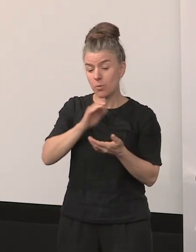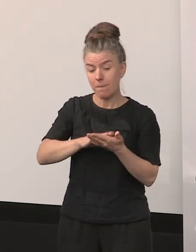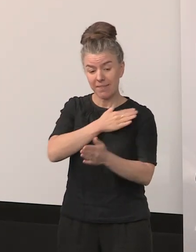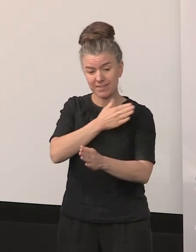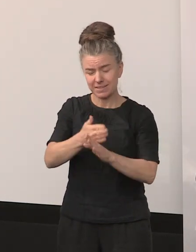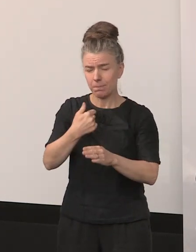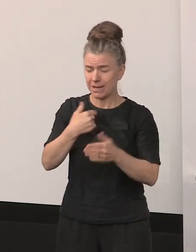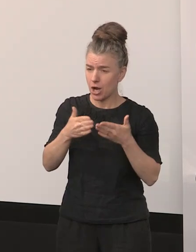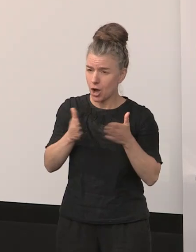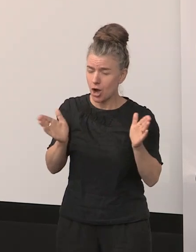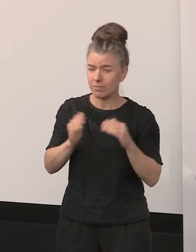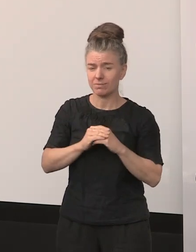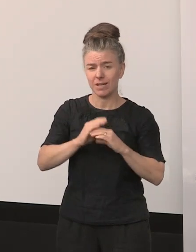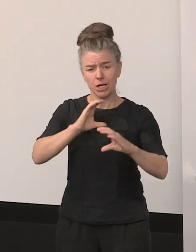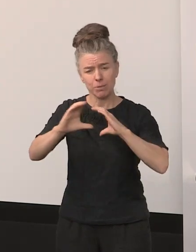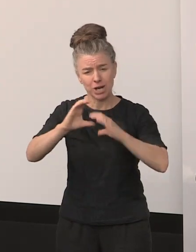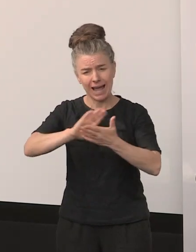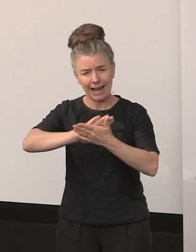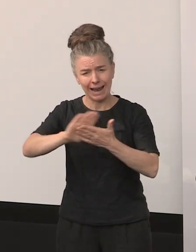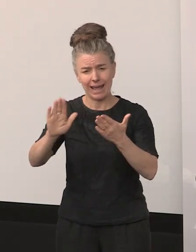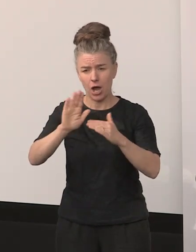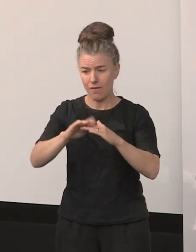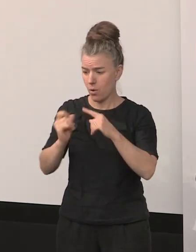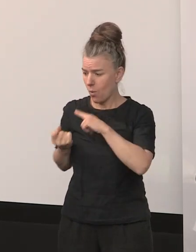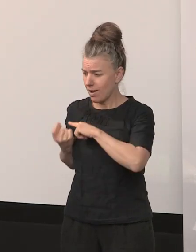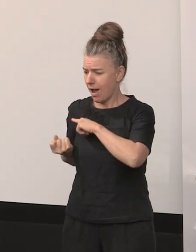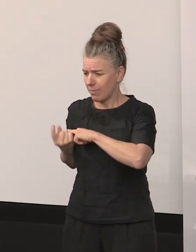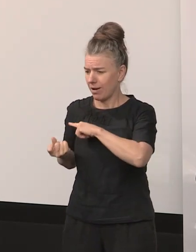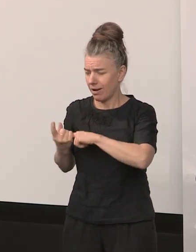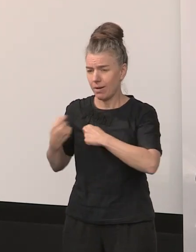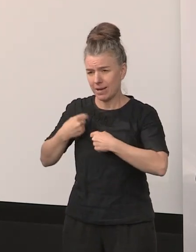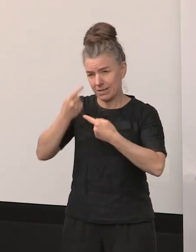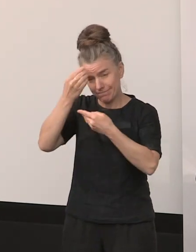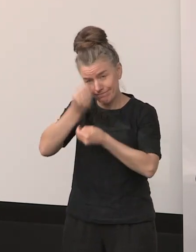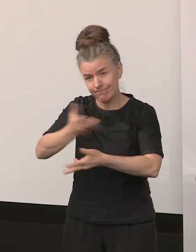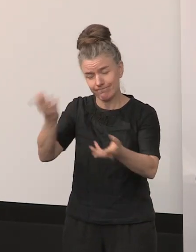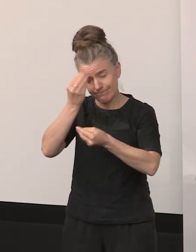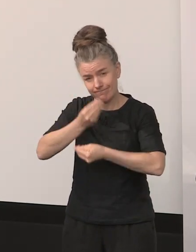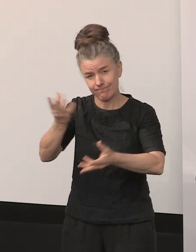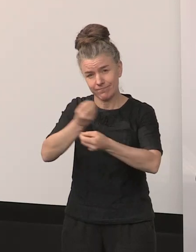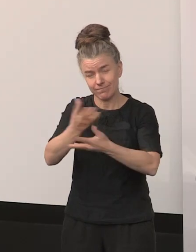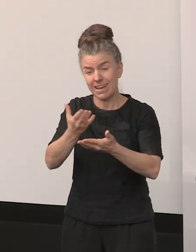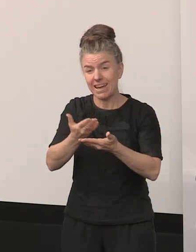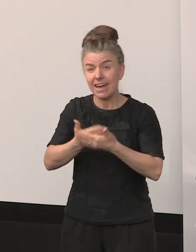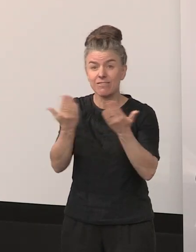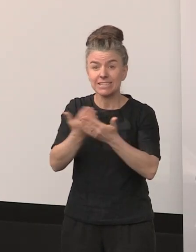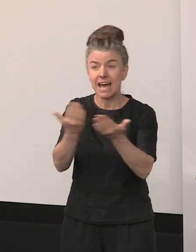what I say, because we've spent the last few months, right from my very first